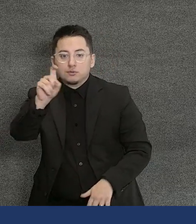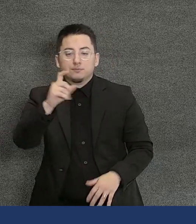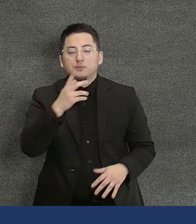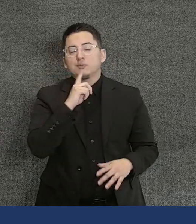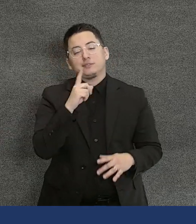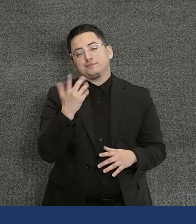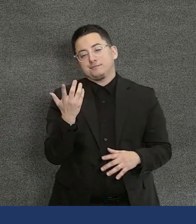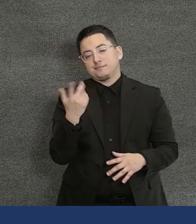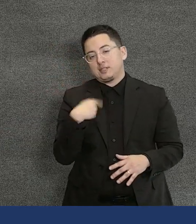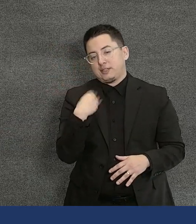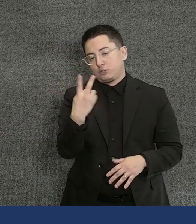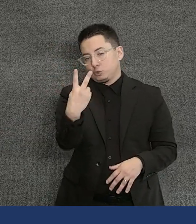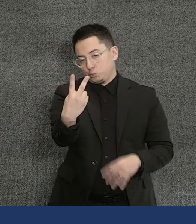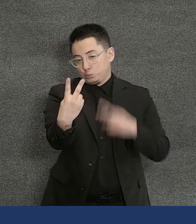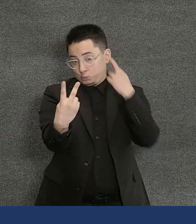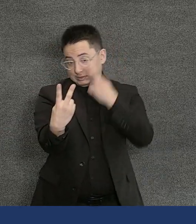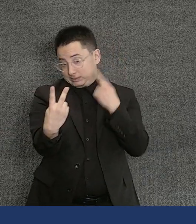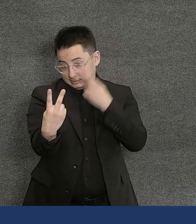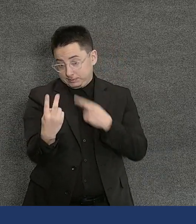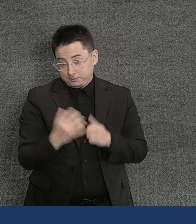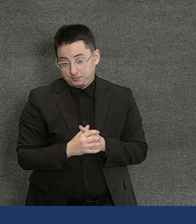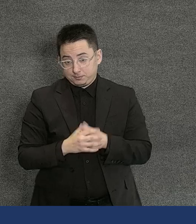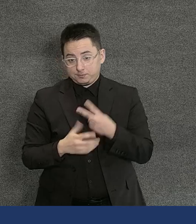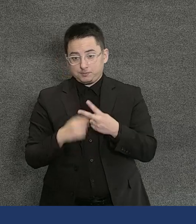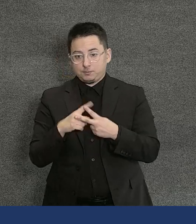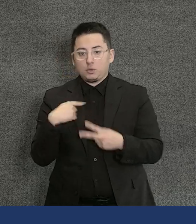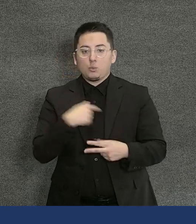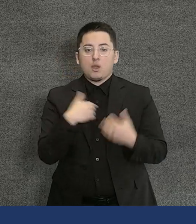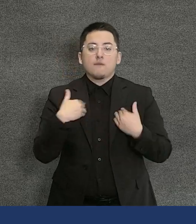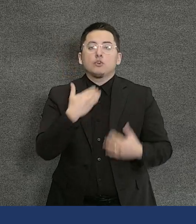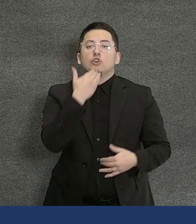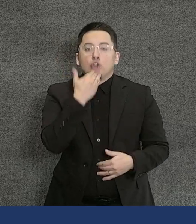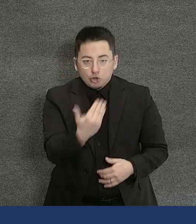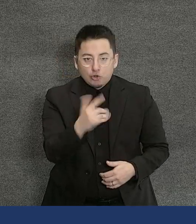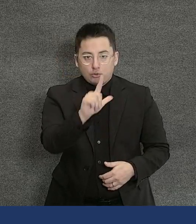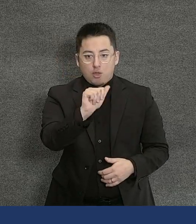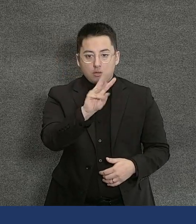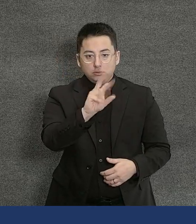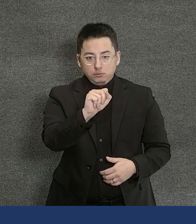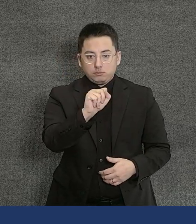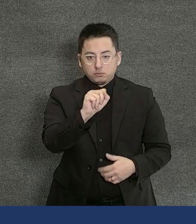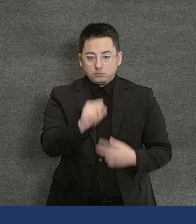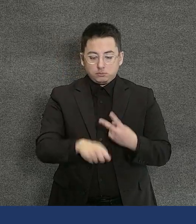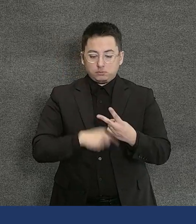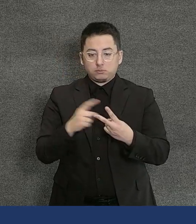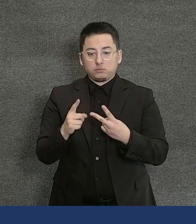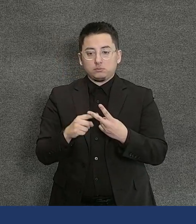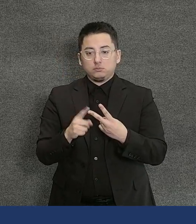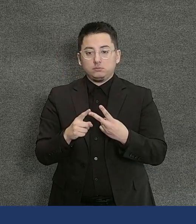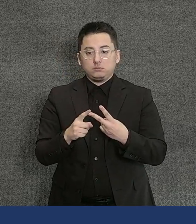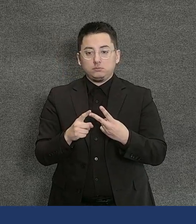One, good laws, and two, a good pro-voting culture.